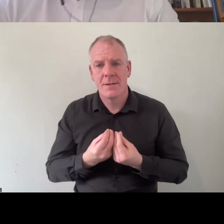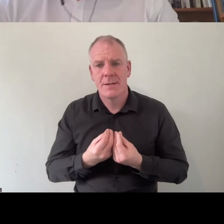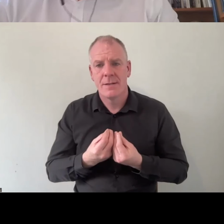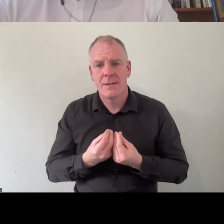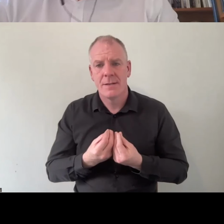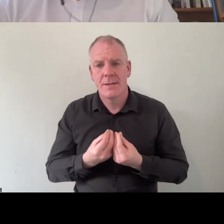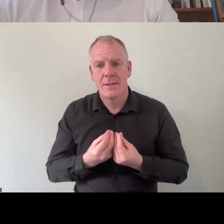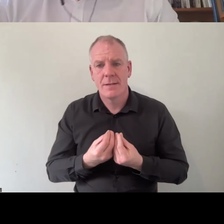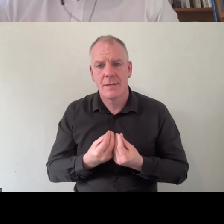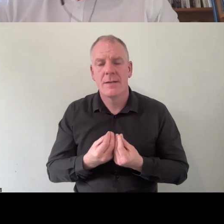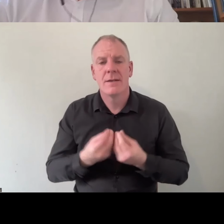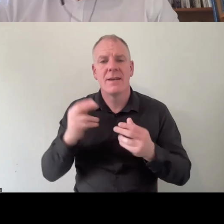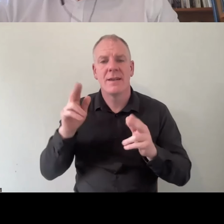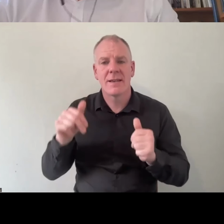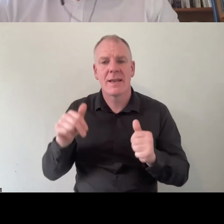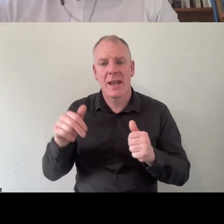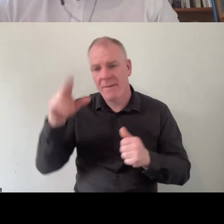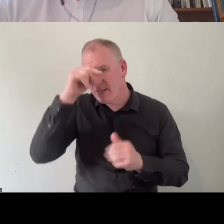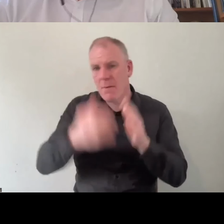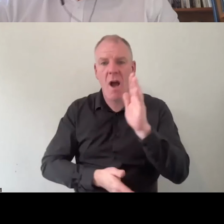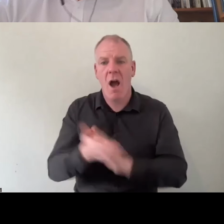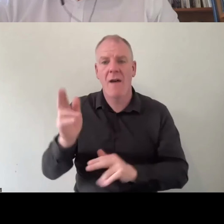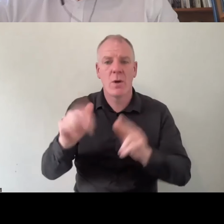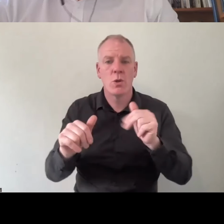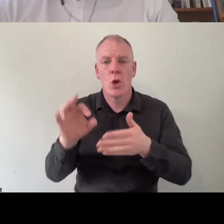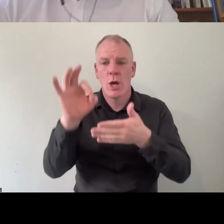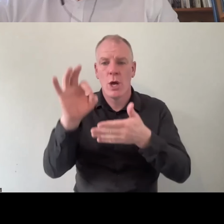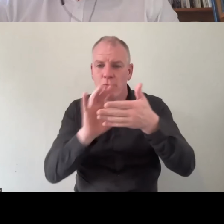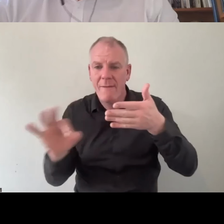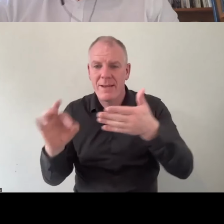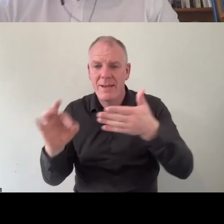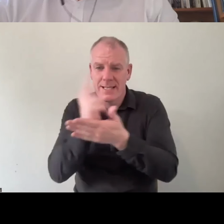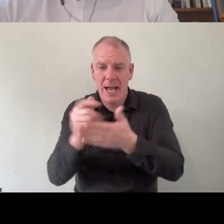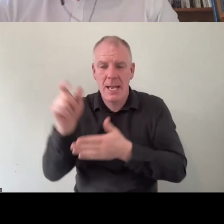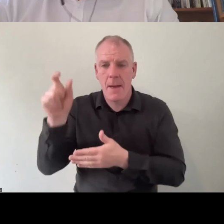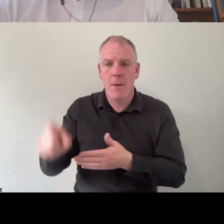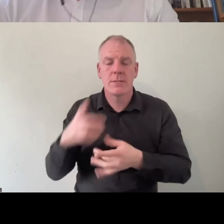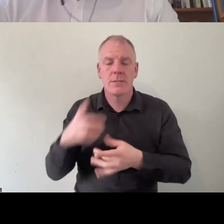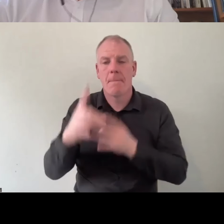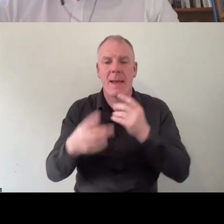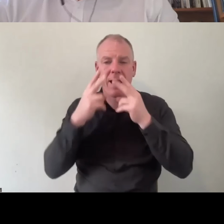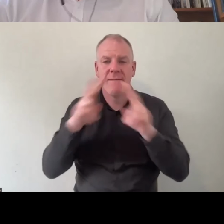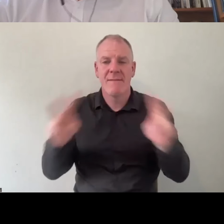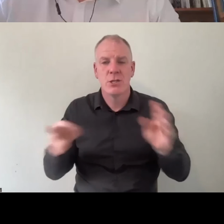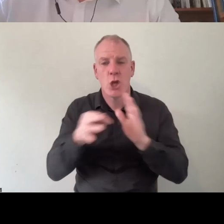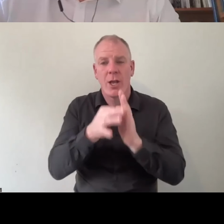For example, if you were going out, getting a new graphic designer to create visitor guides or to create exhibition stands